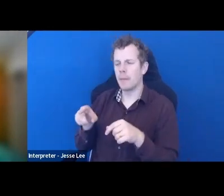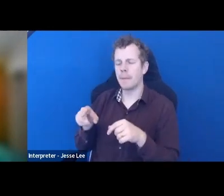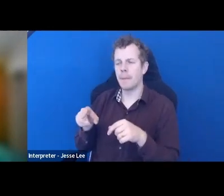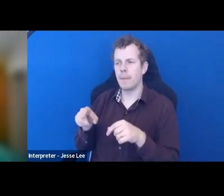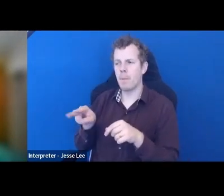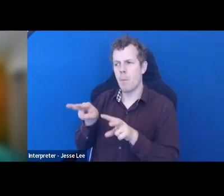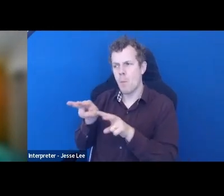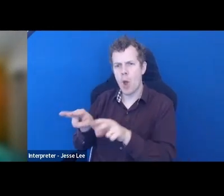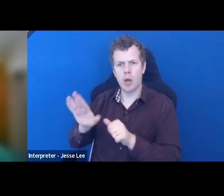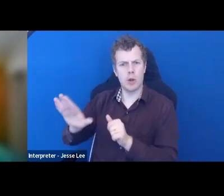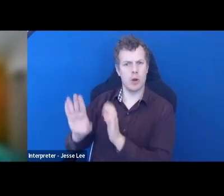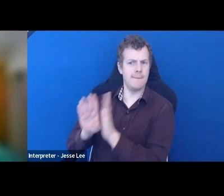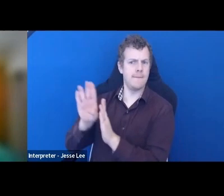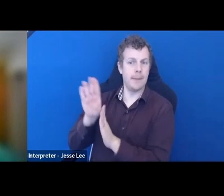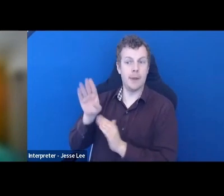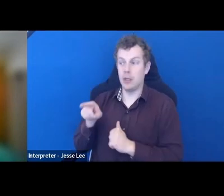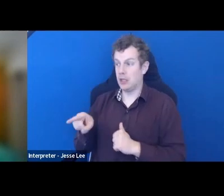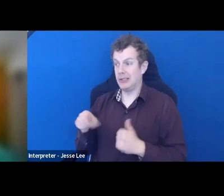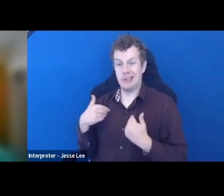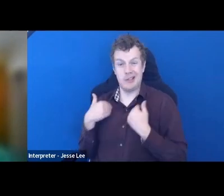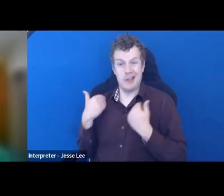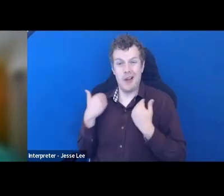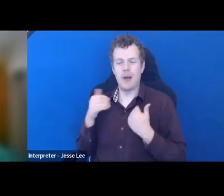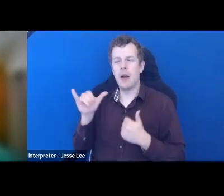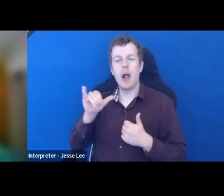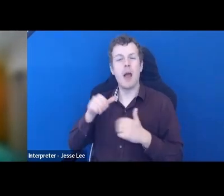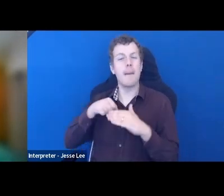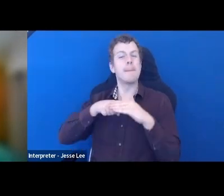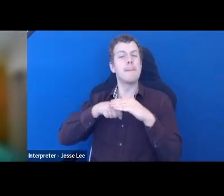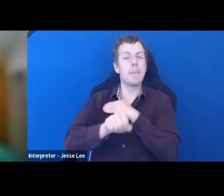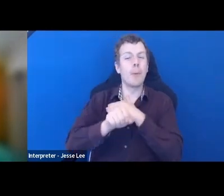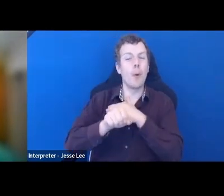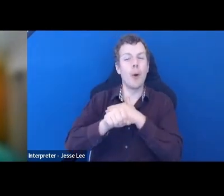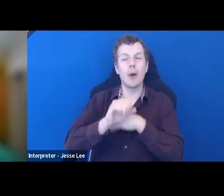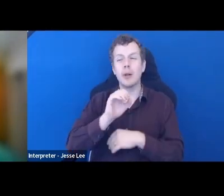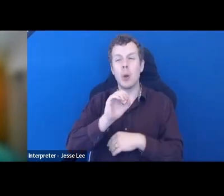in those early years from infancy all the way through school age.